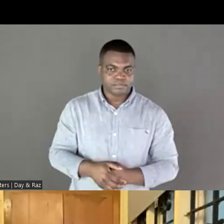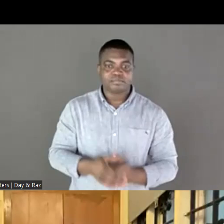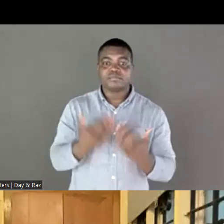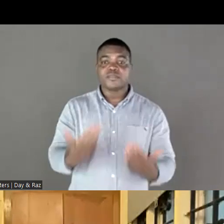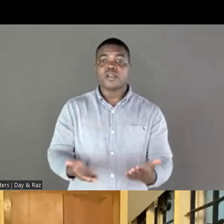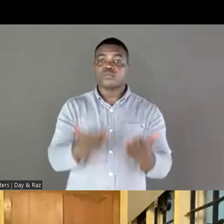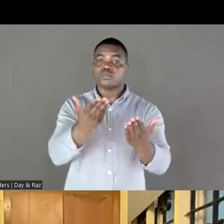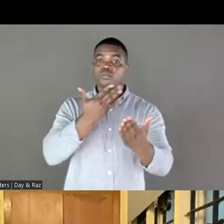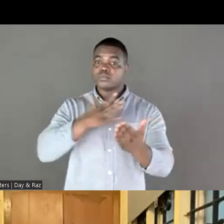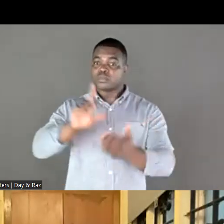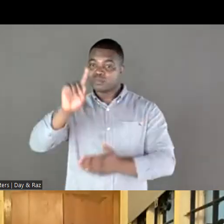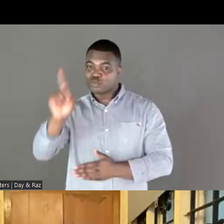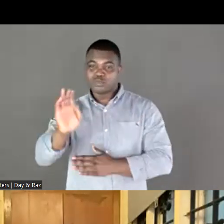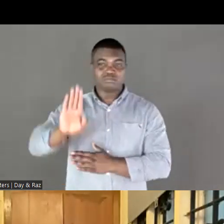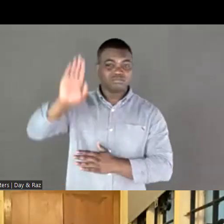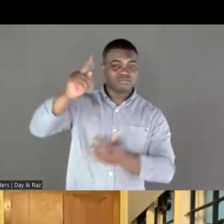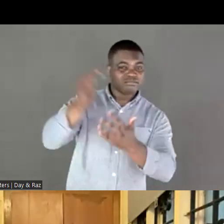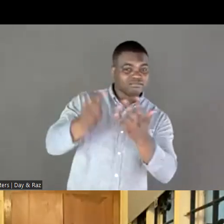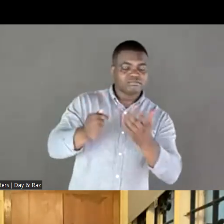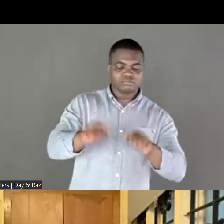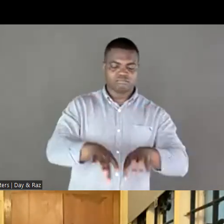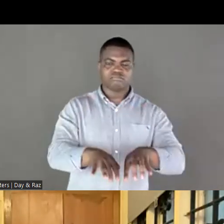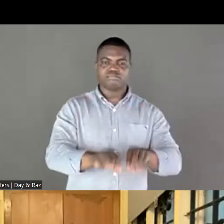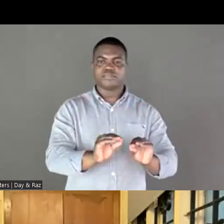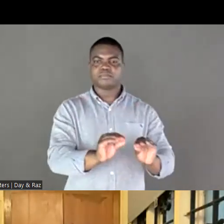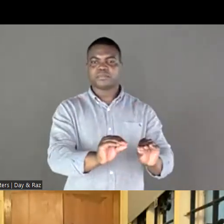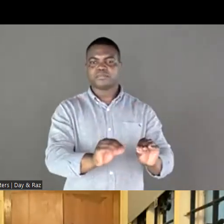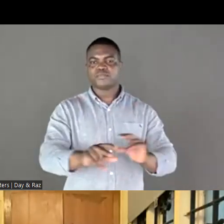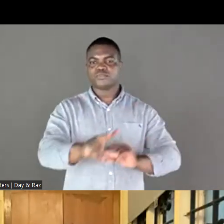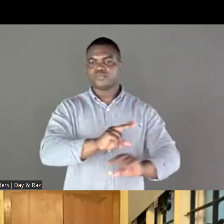especially from the capacity union unit, Ambassador helper from the bridge deep.